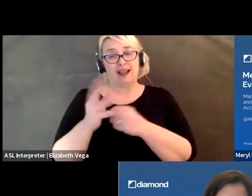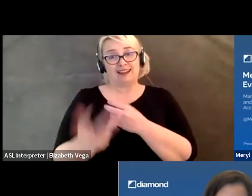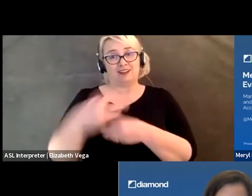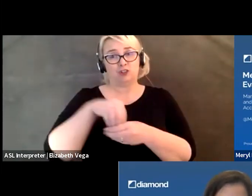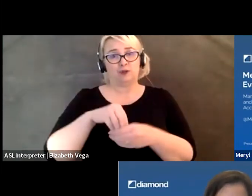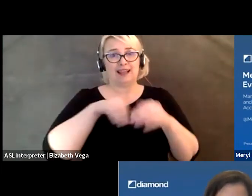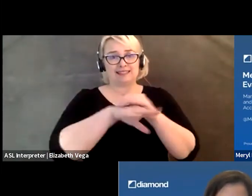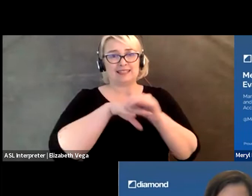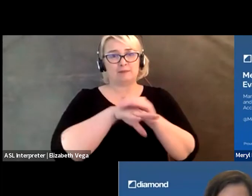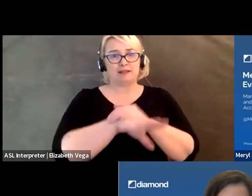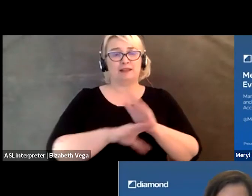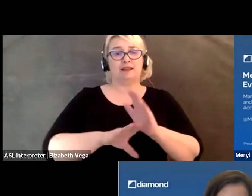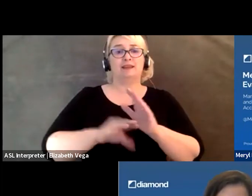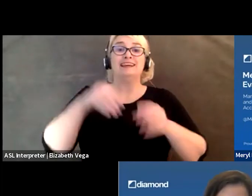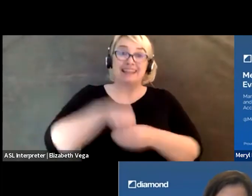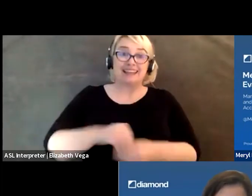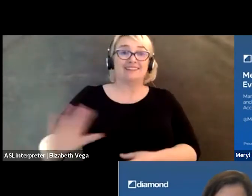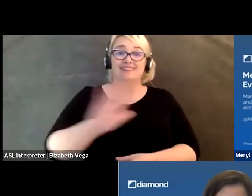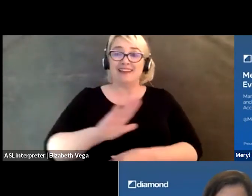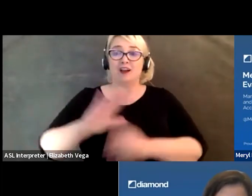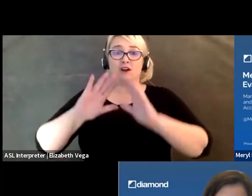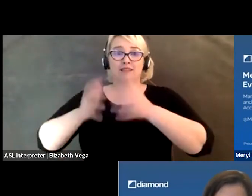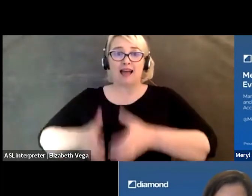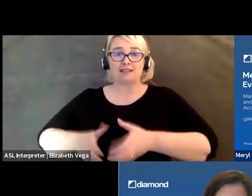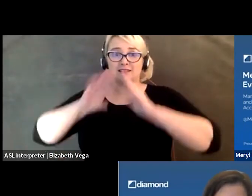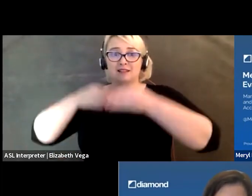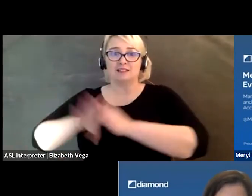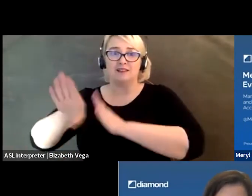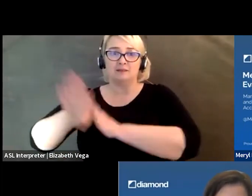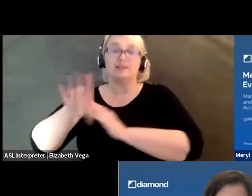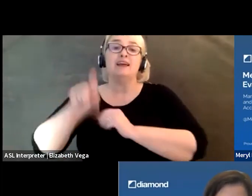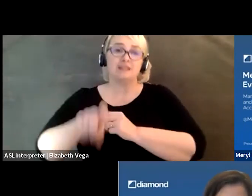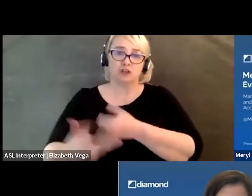development classes, including ARIA.